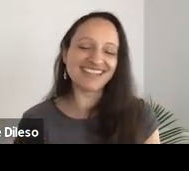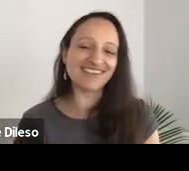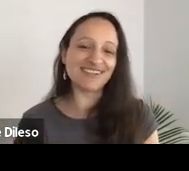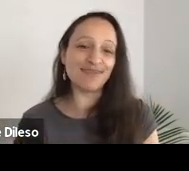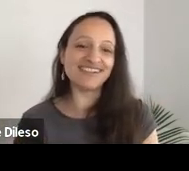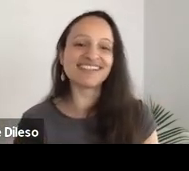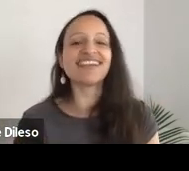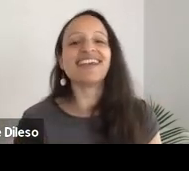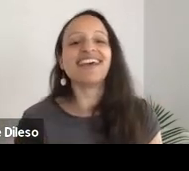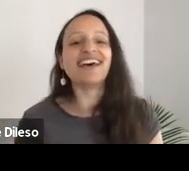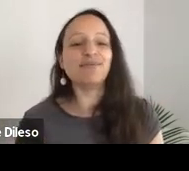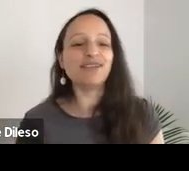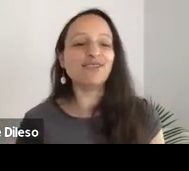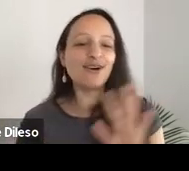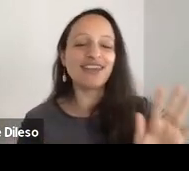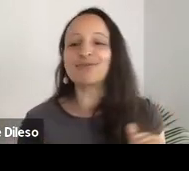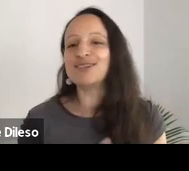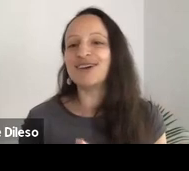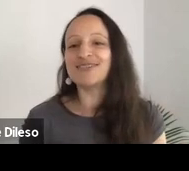If a child is covered in mud.